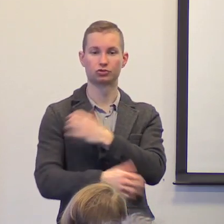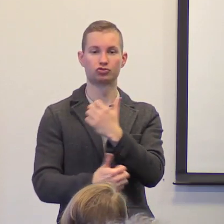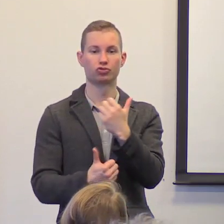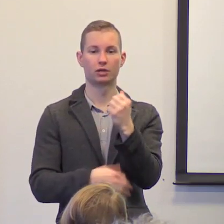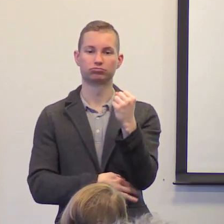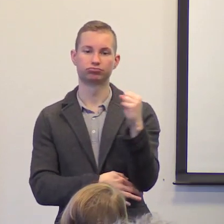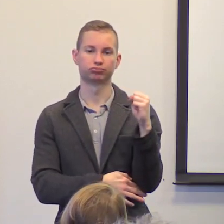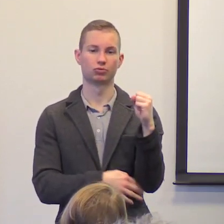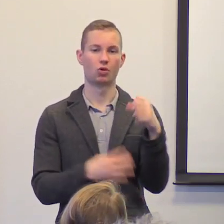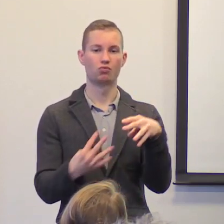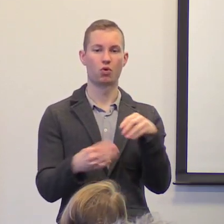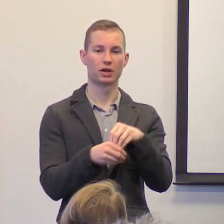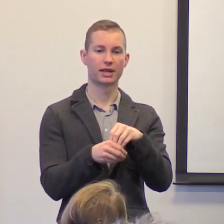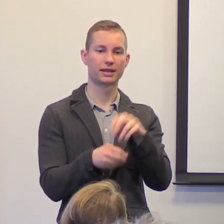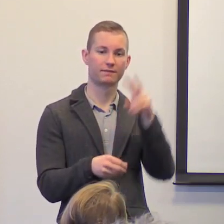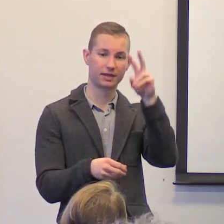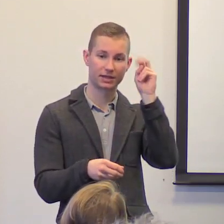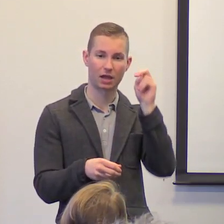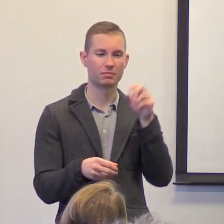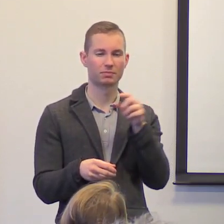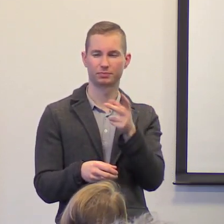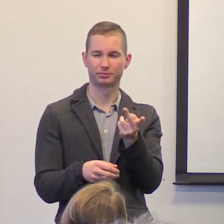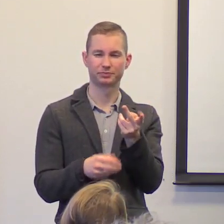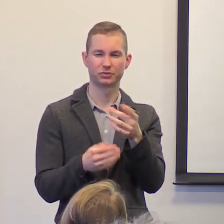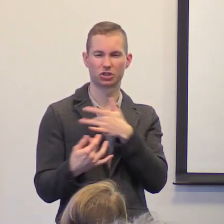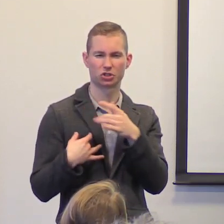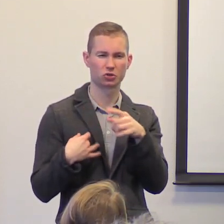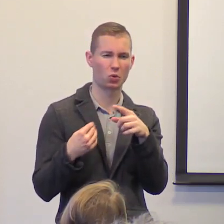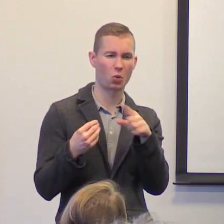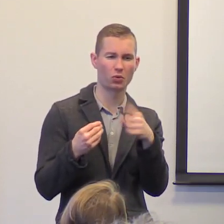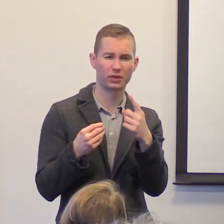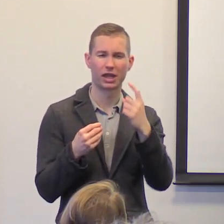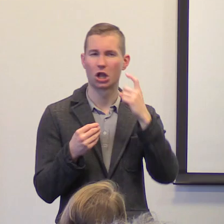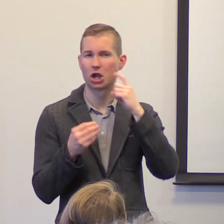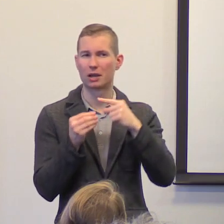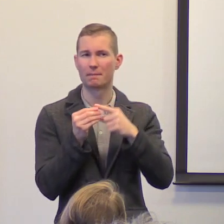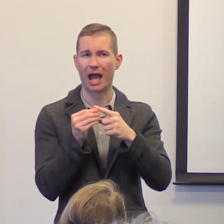They were concerned that they only heard deaths of troops and they didn't hear about deaths of Vietnamese.